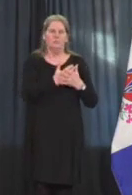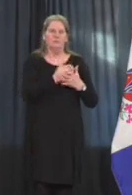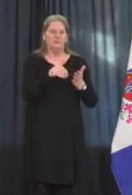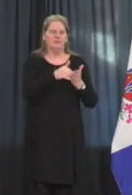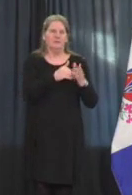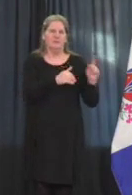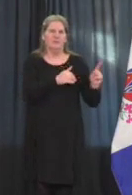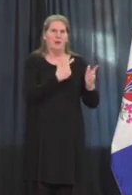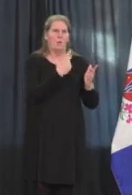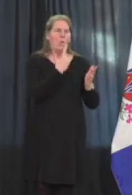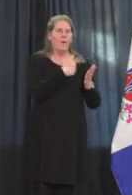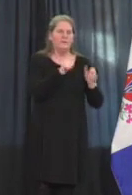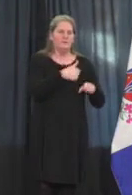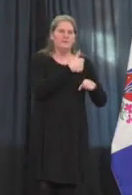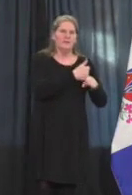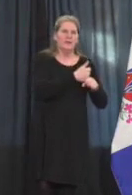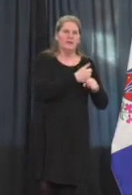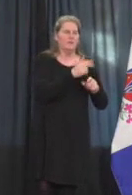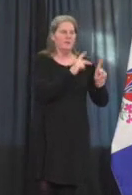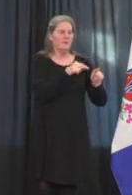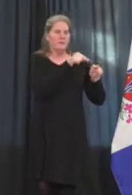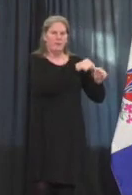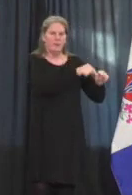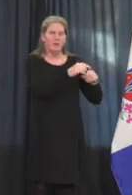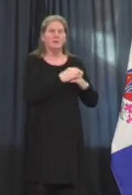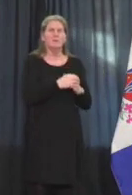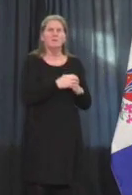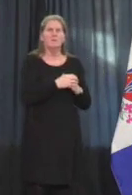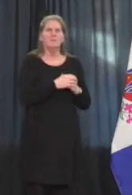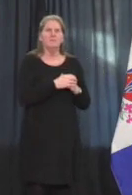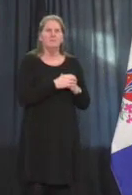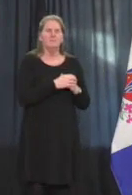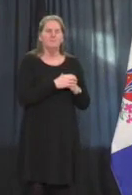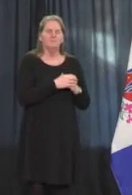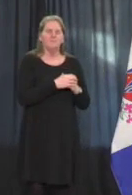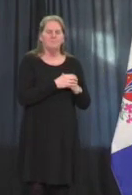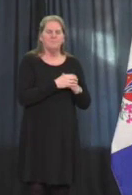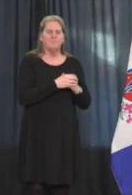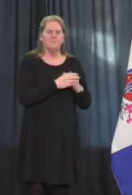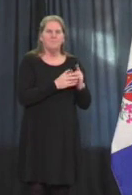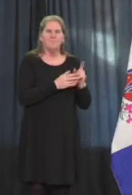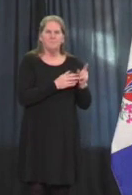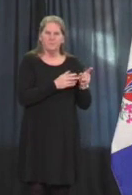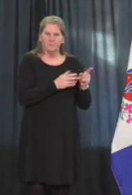CENTRE AND WHAT THE PROVISIONS ARE THERE FOR INDIVIDUALS WHO ARE IN THE CORRECTIONAL CENTRE. ABSOLUTELY.